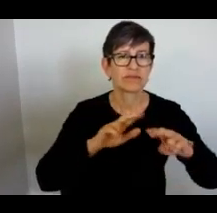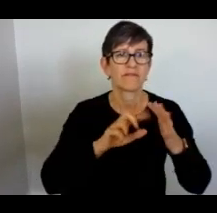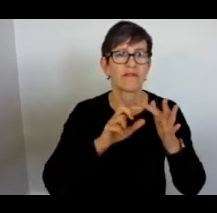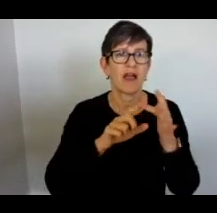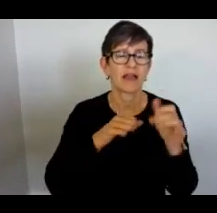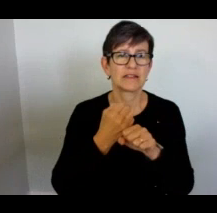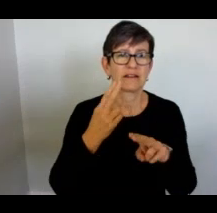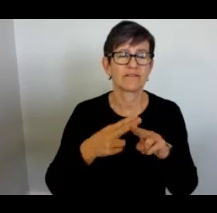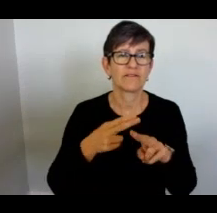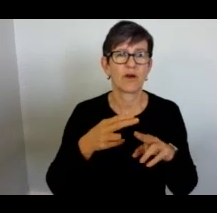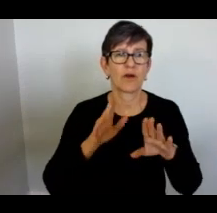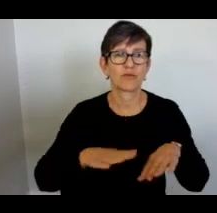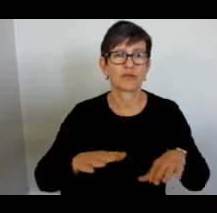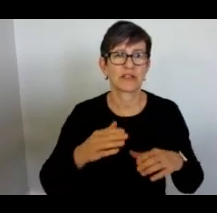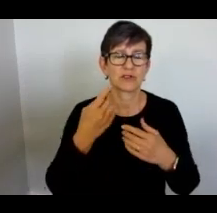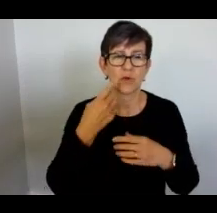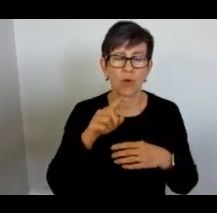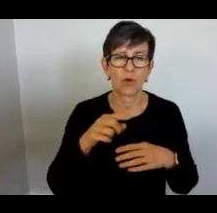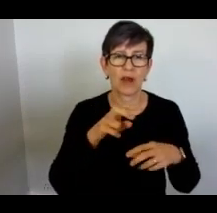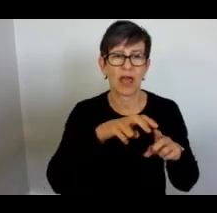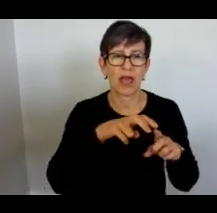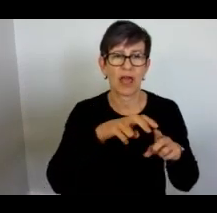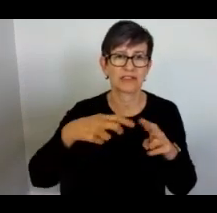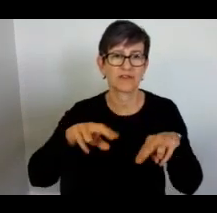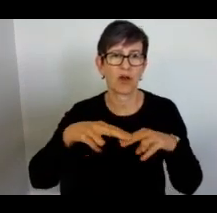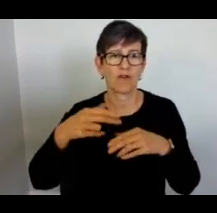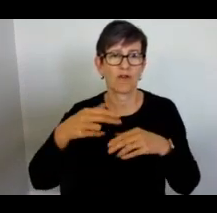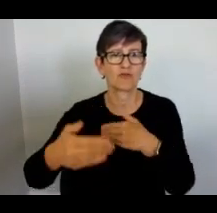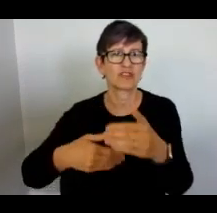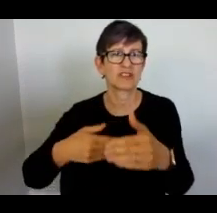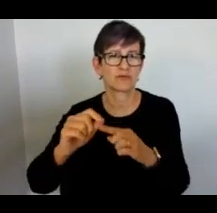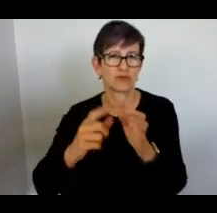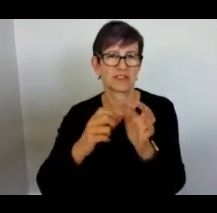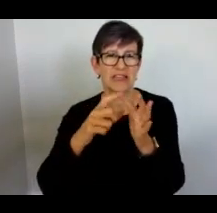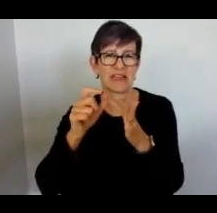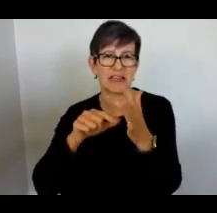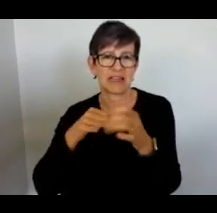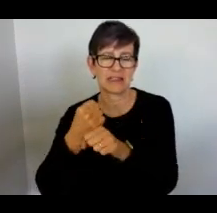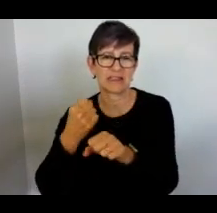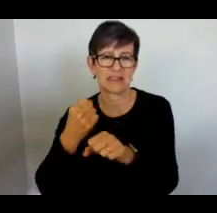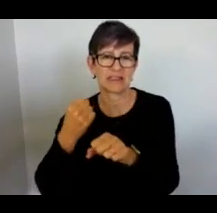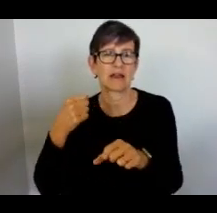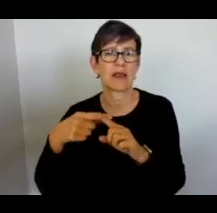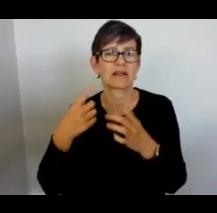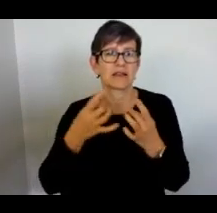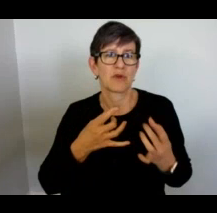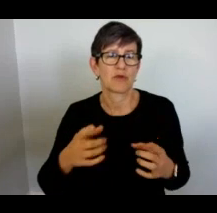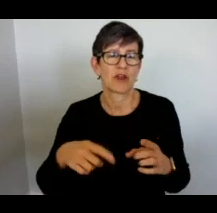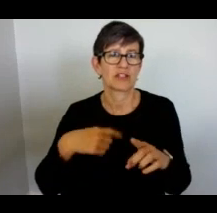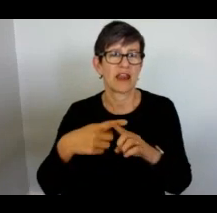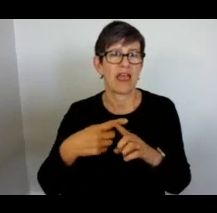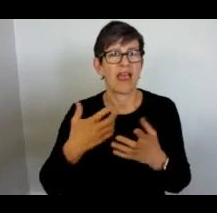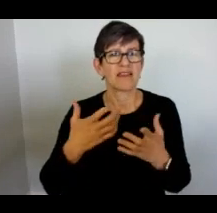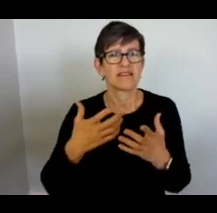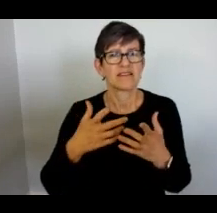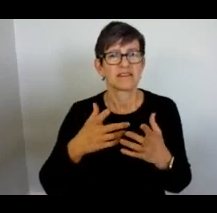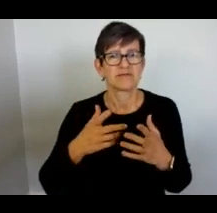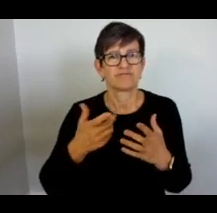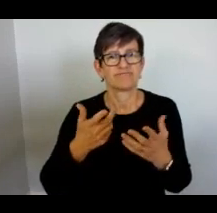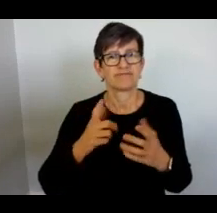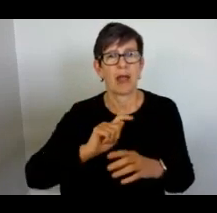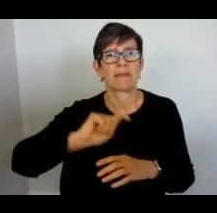of proceedings and preparation and conduct of appeals and decisions of the children's court.